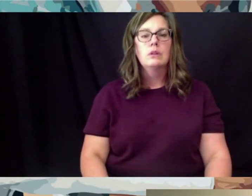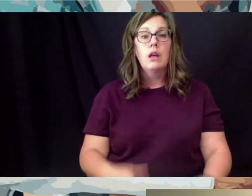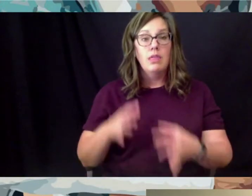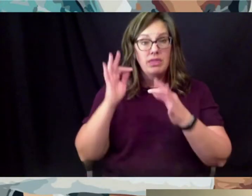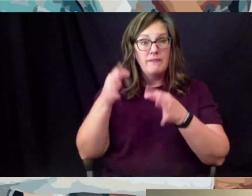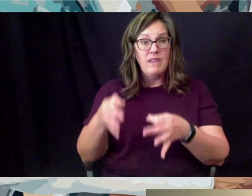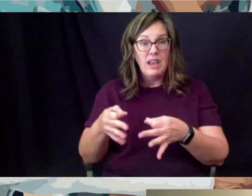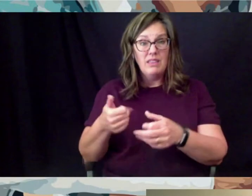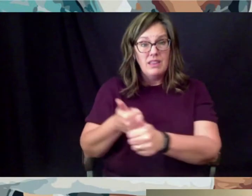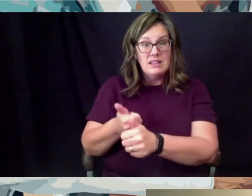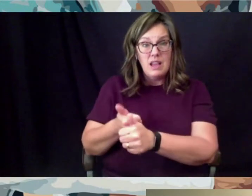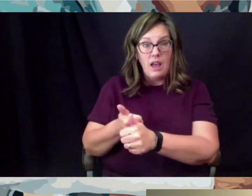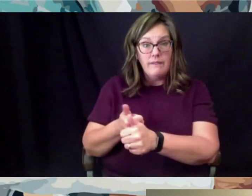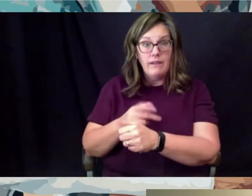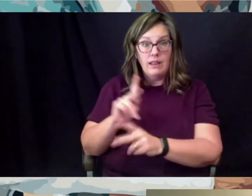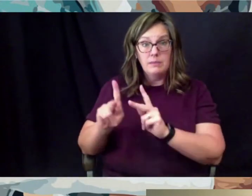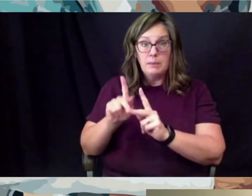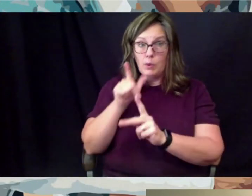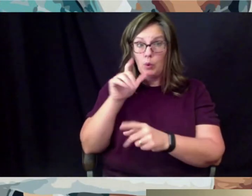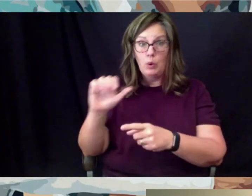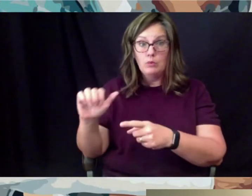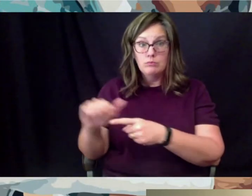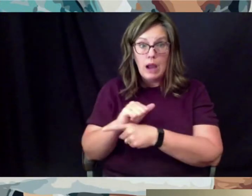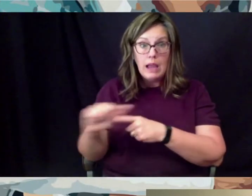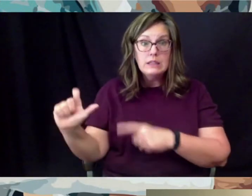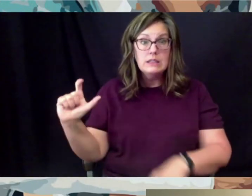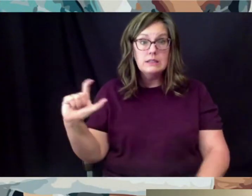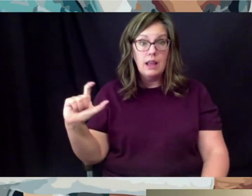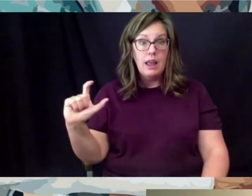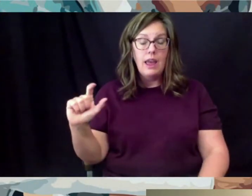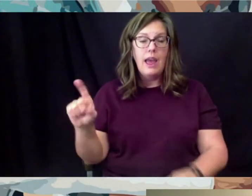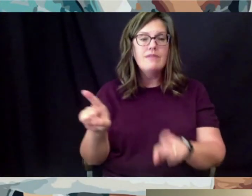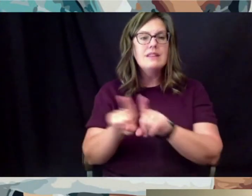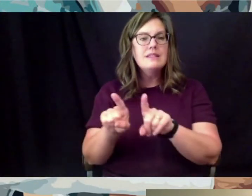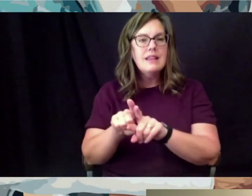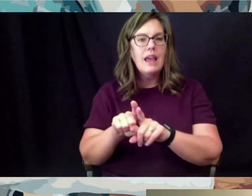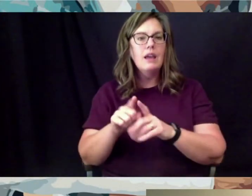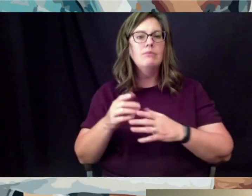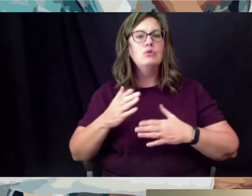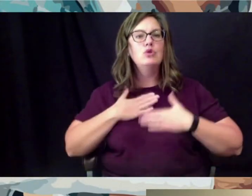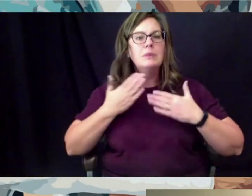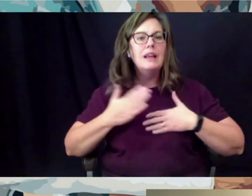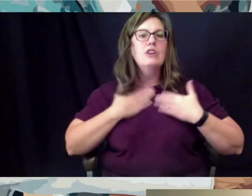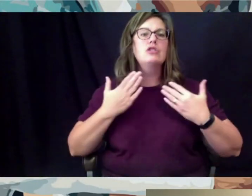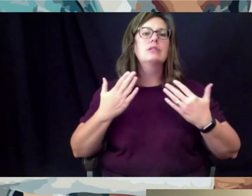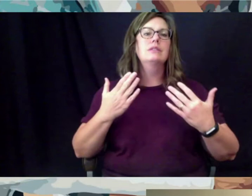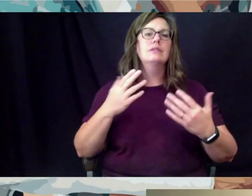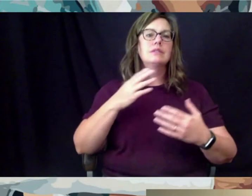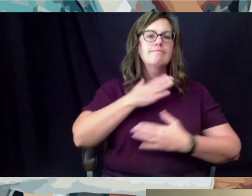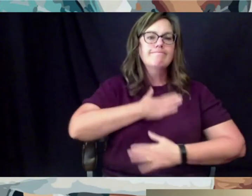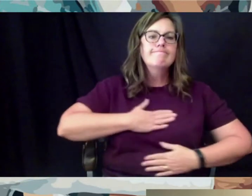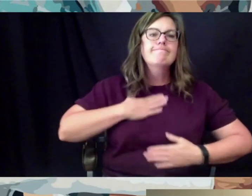who practice that faith have the same jubilation have the same fun have the the same ways in which